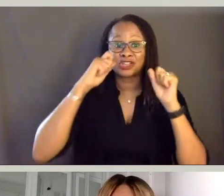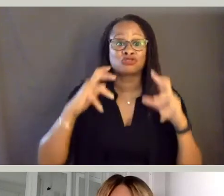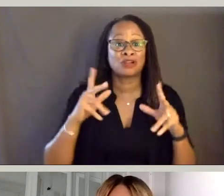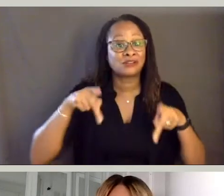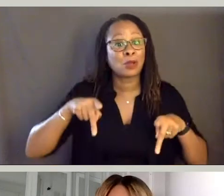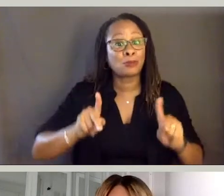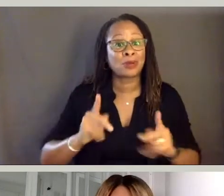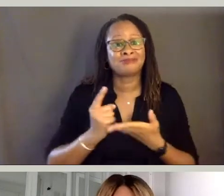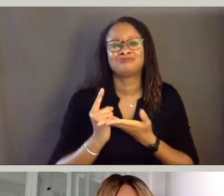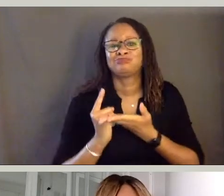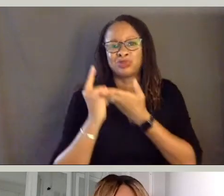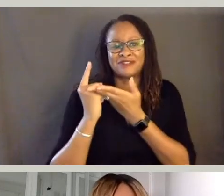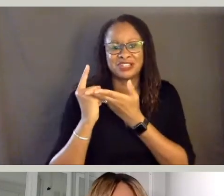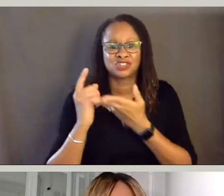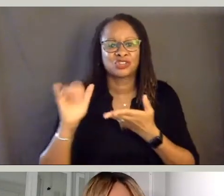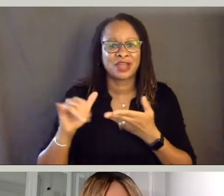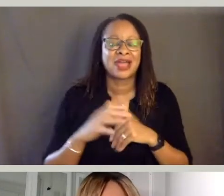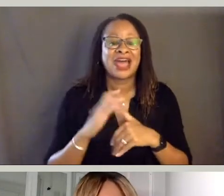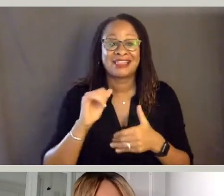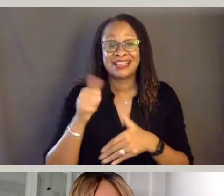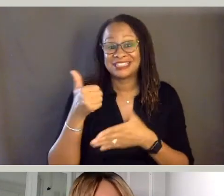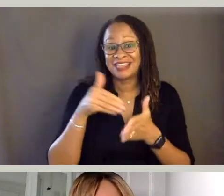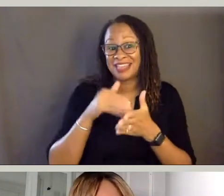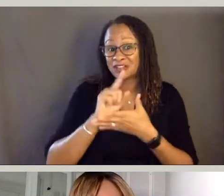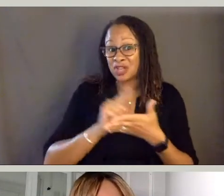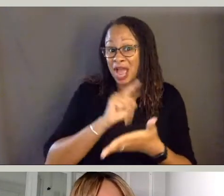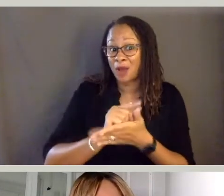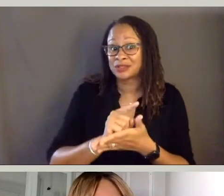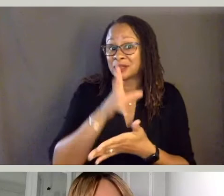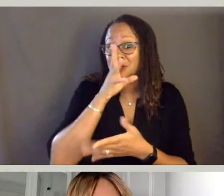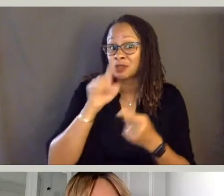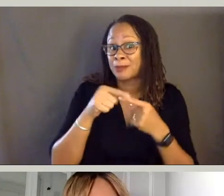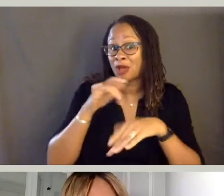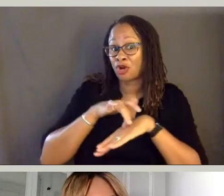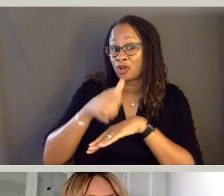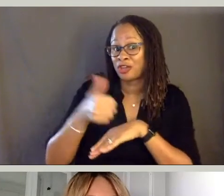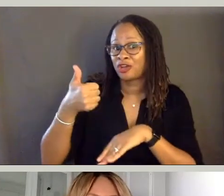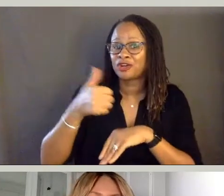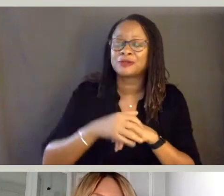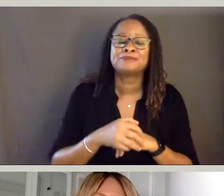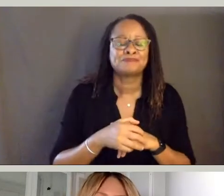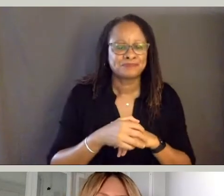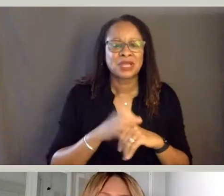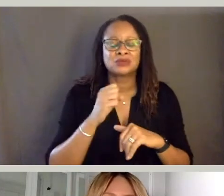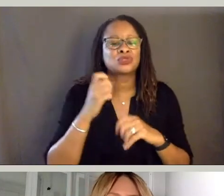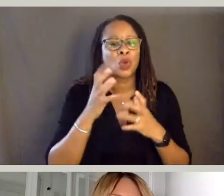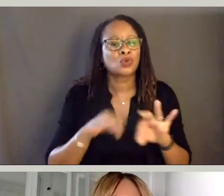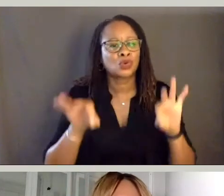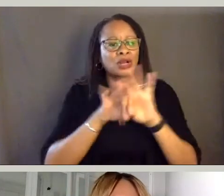And that 10,000 hours of that that I alluded to earlier was so critical and pivotal.